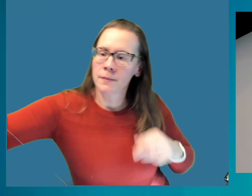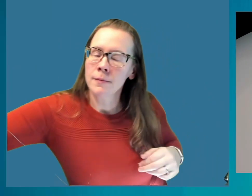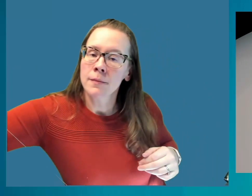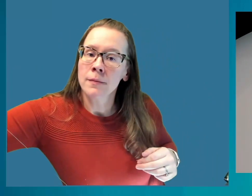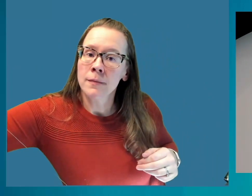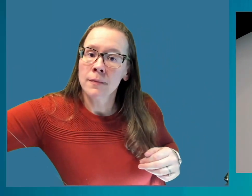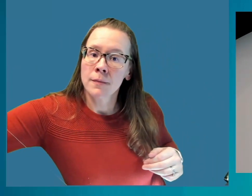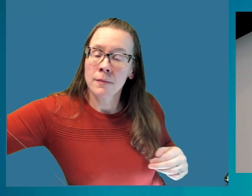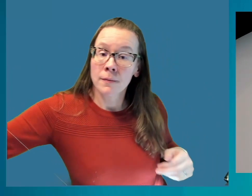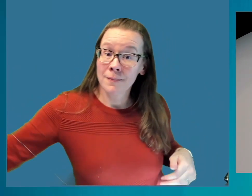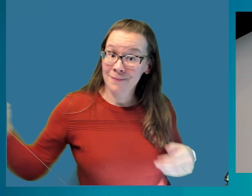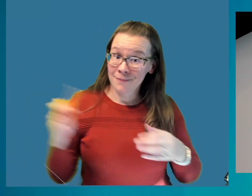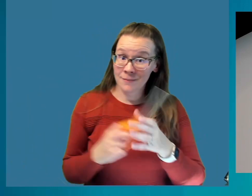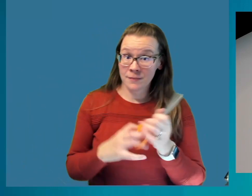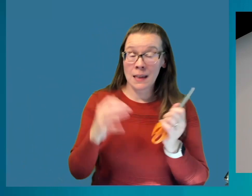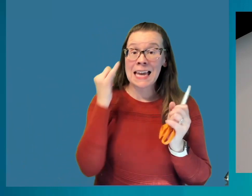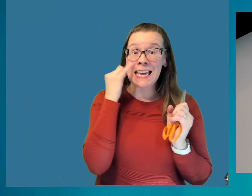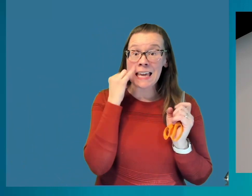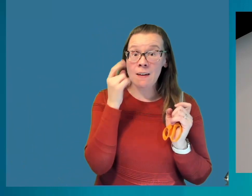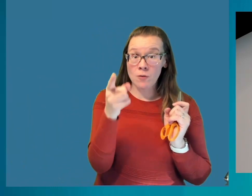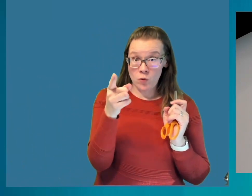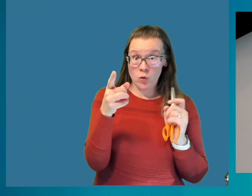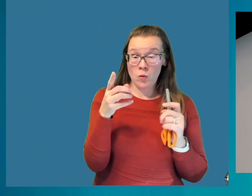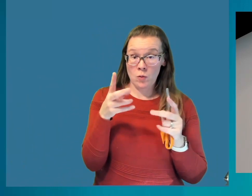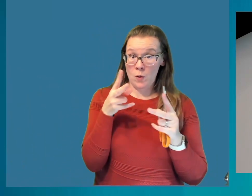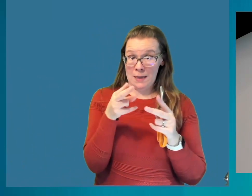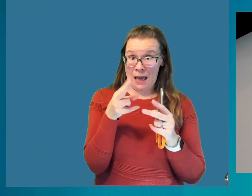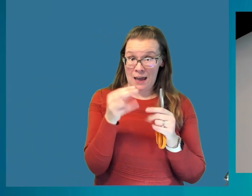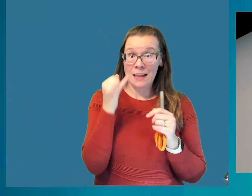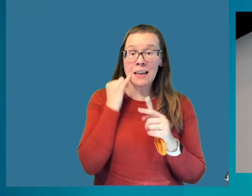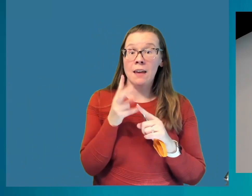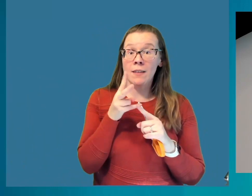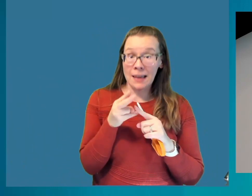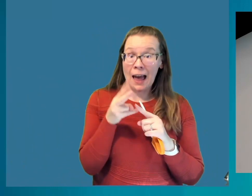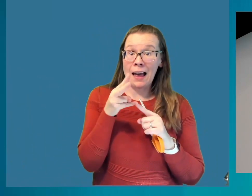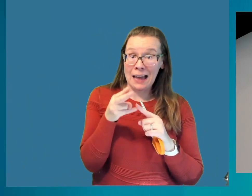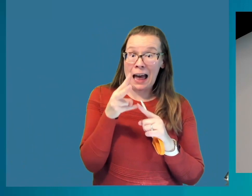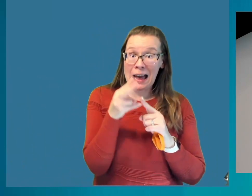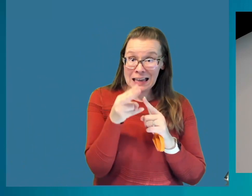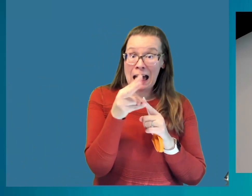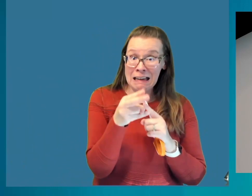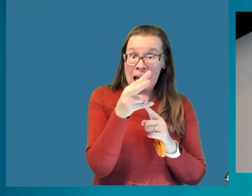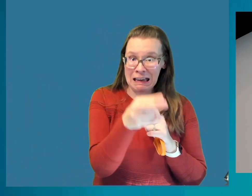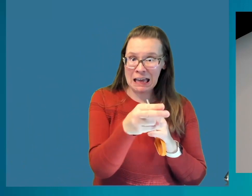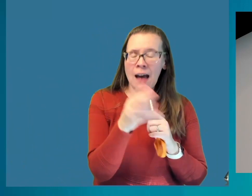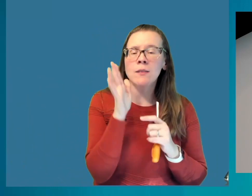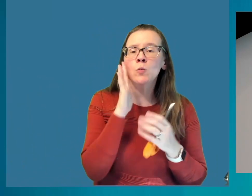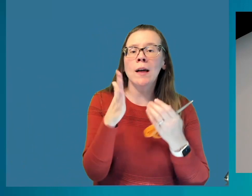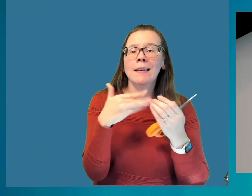Just download the link, and you're going to cut this out of card stock. When you're cutting,